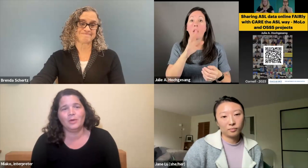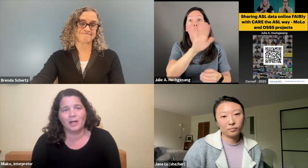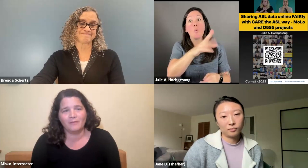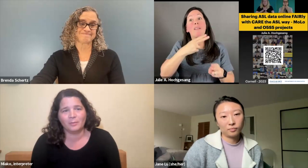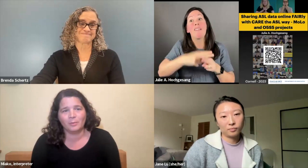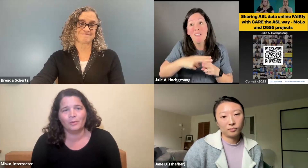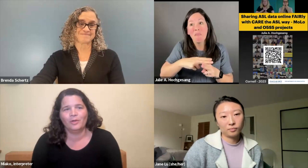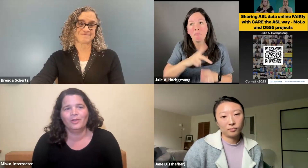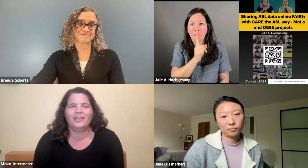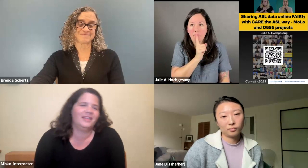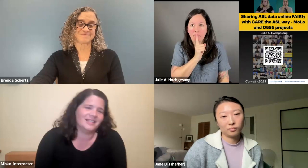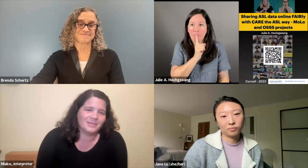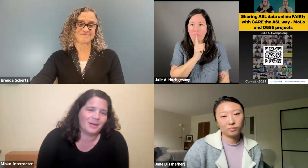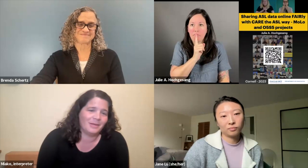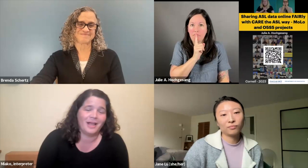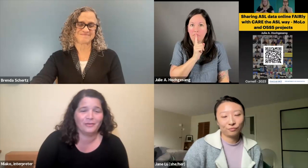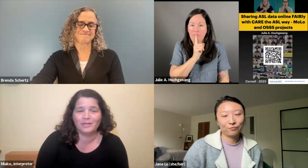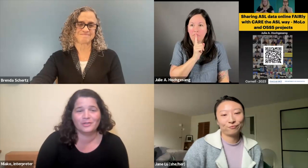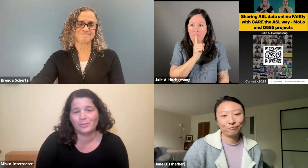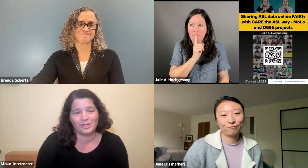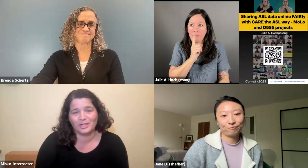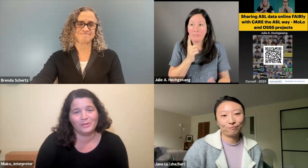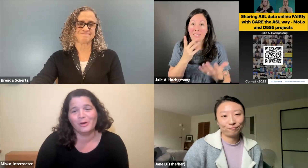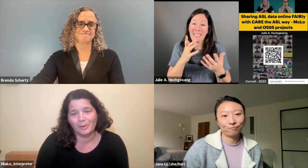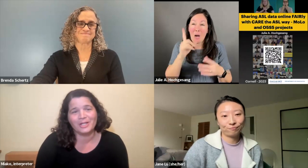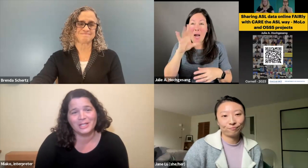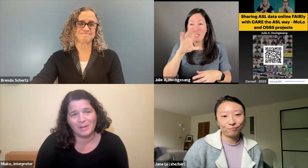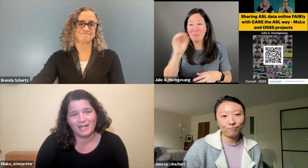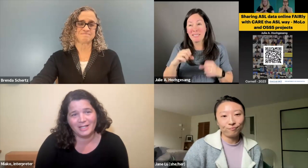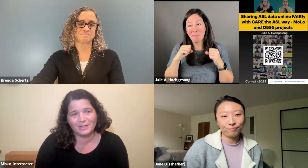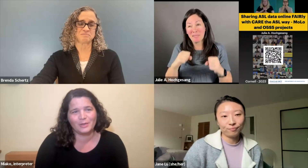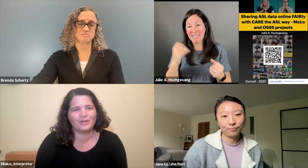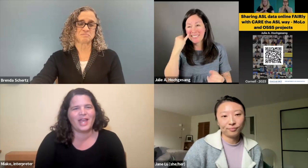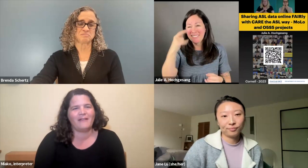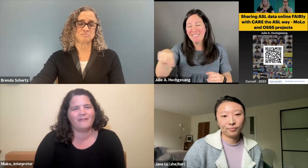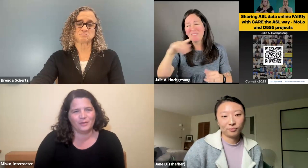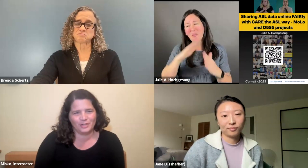uncomfortable then this is probably not the research project you want to participate in so there's that first